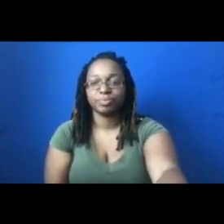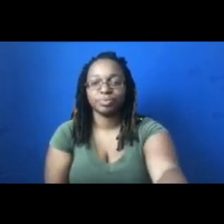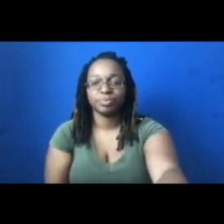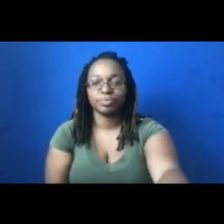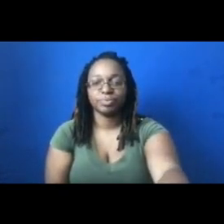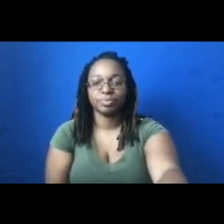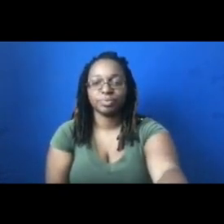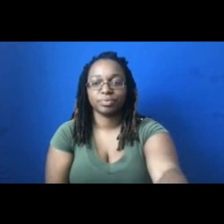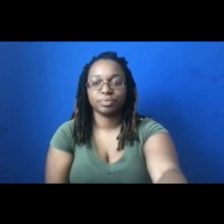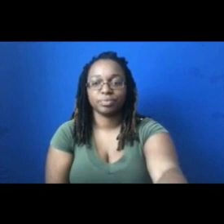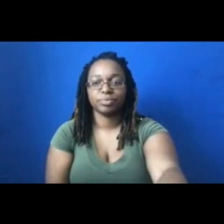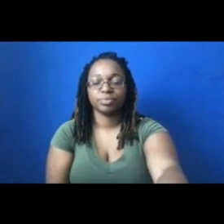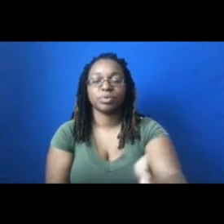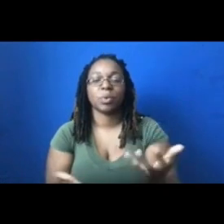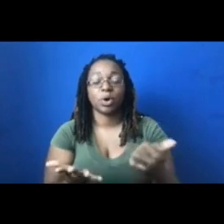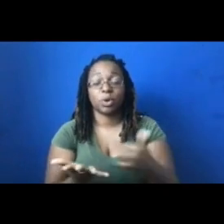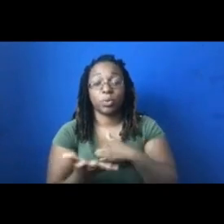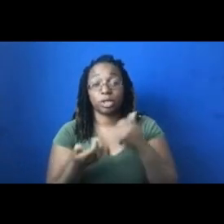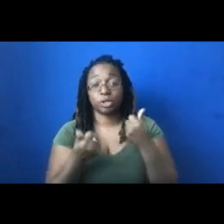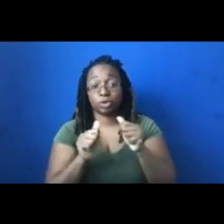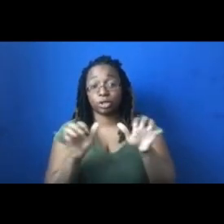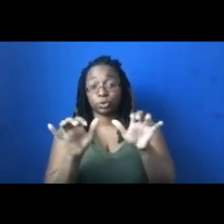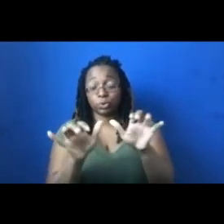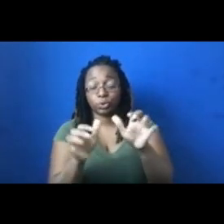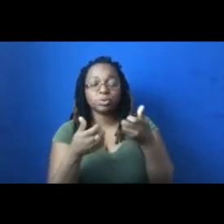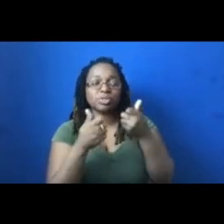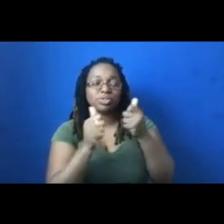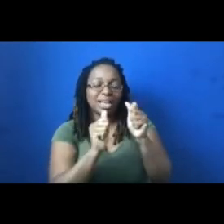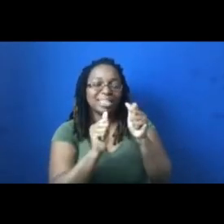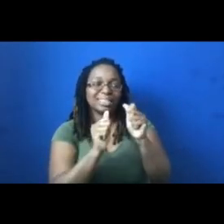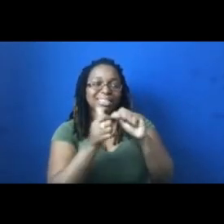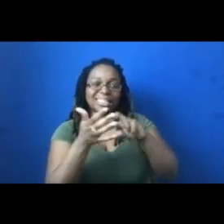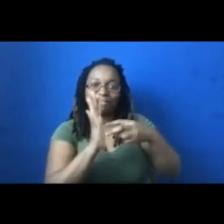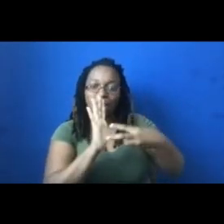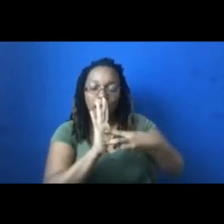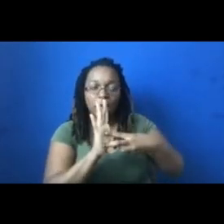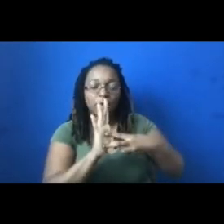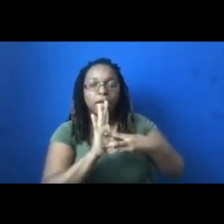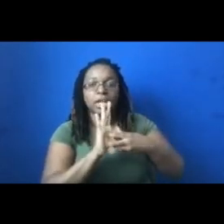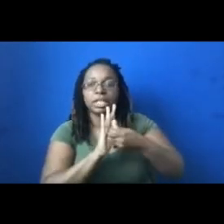with these scenarios, is defining number of jobs roles,